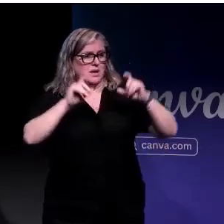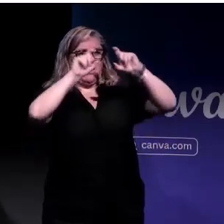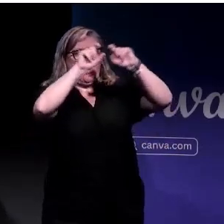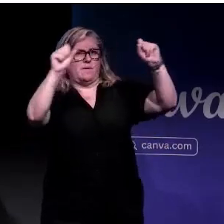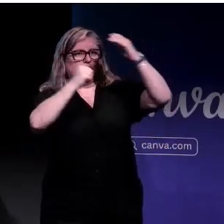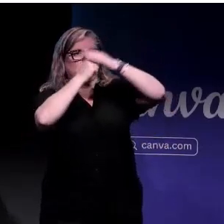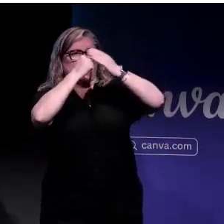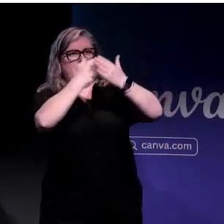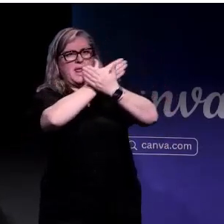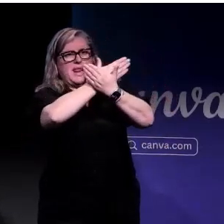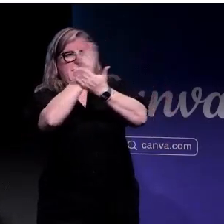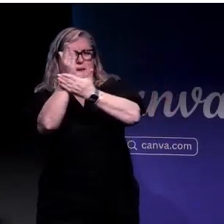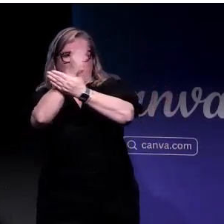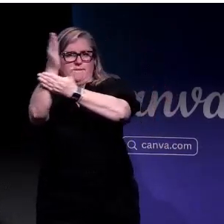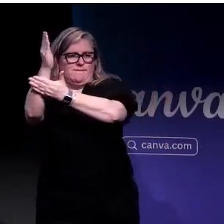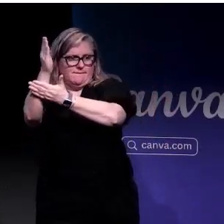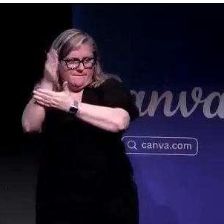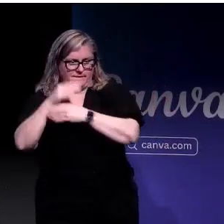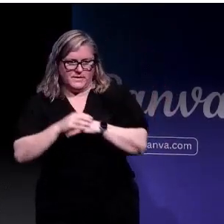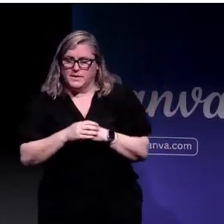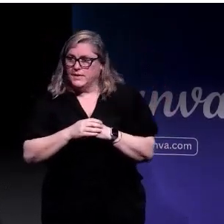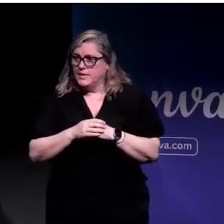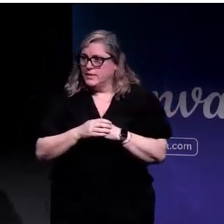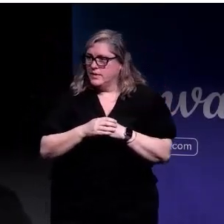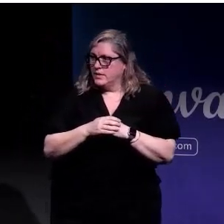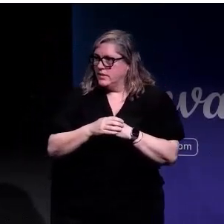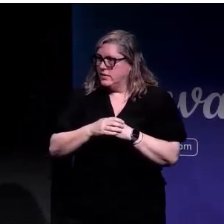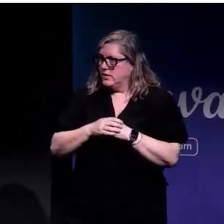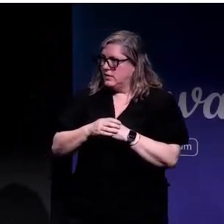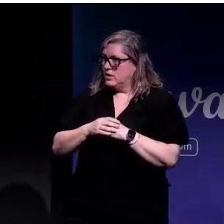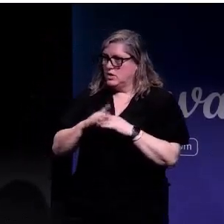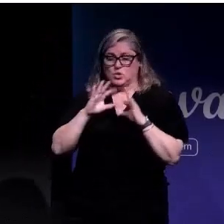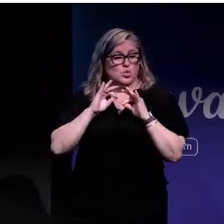This is actually something that has not been testing very well, uh, and